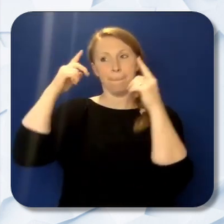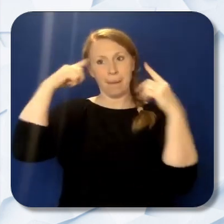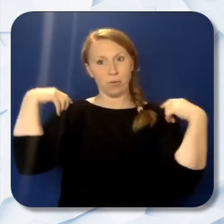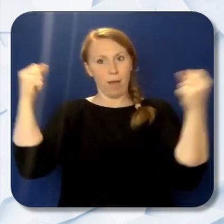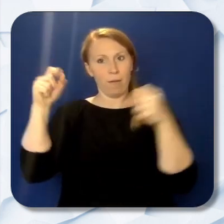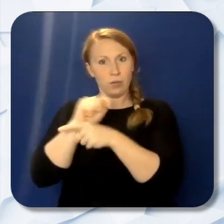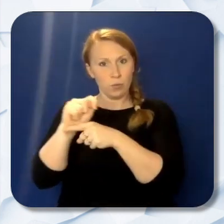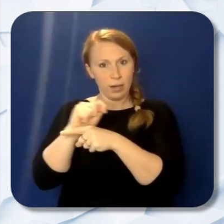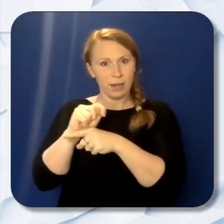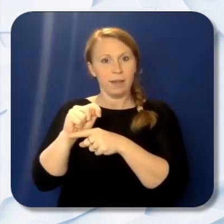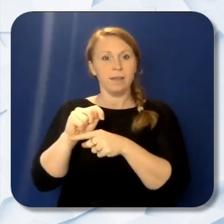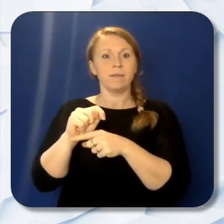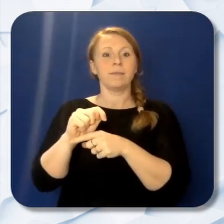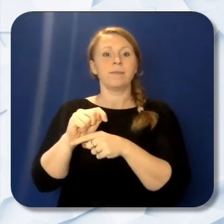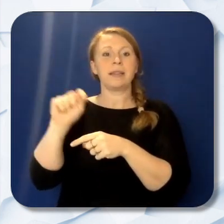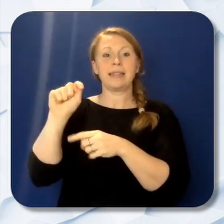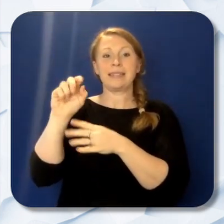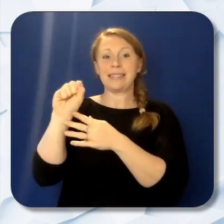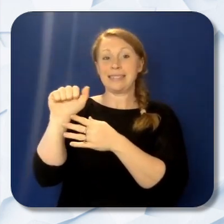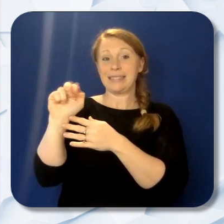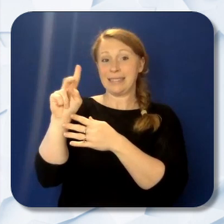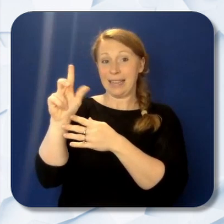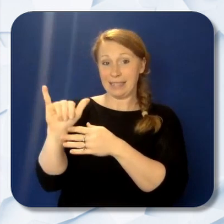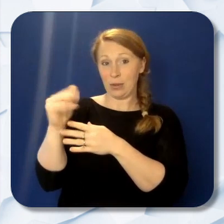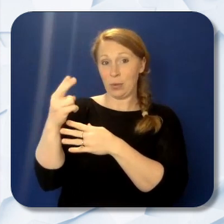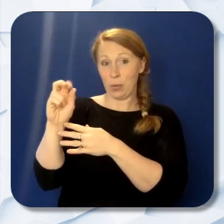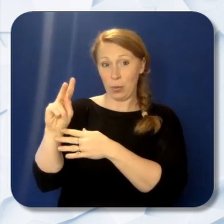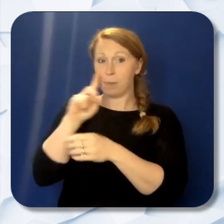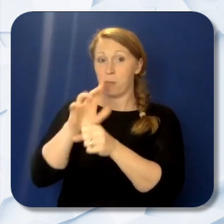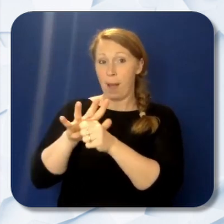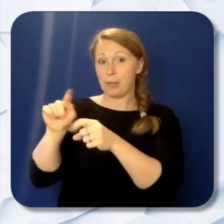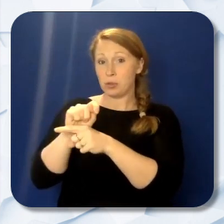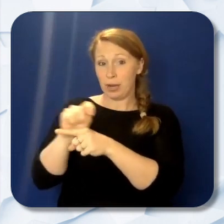promise training and the Safe Promise Club. The Safe Promise Club is a student led club to